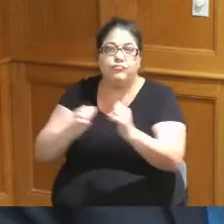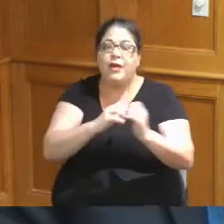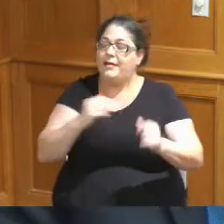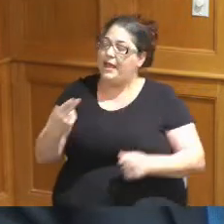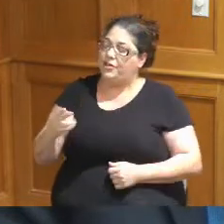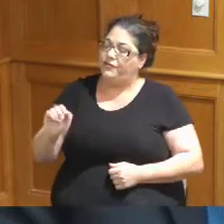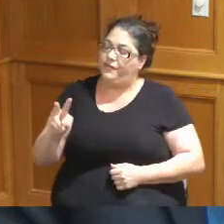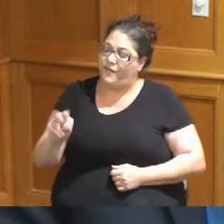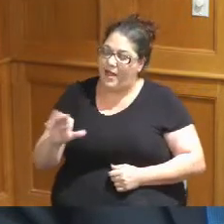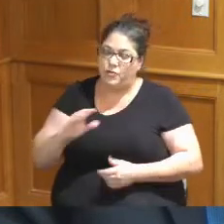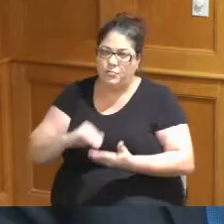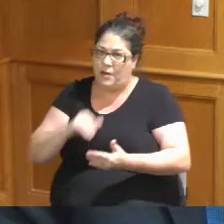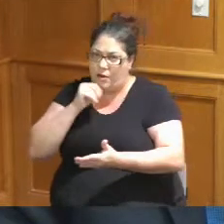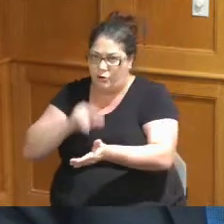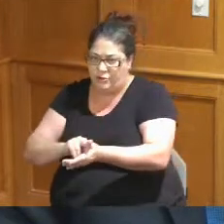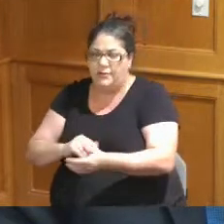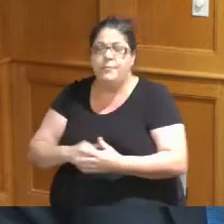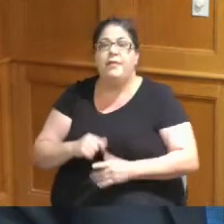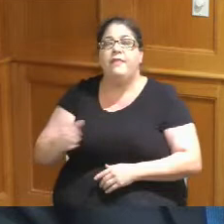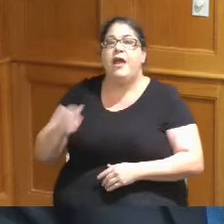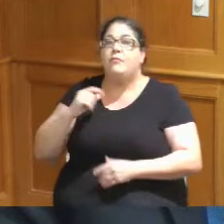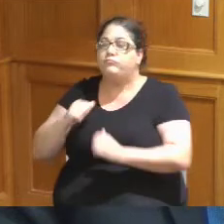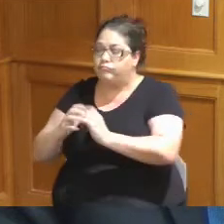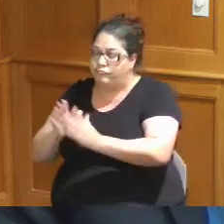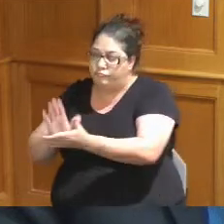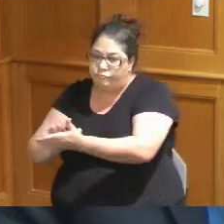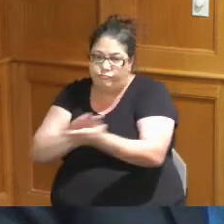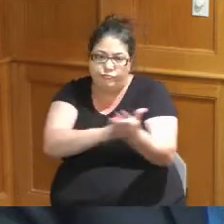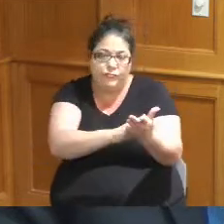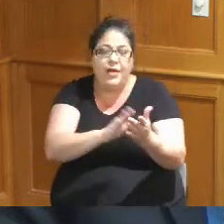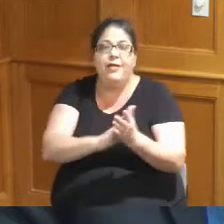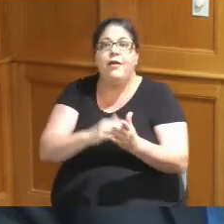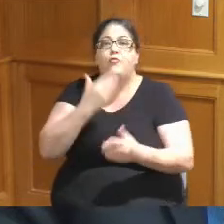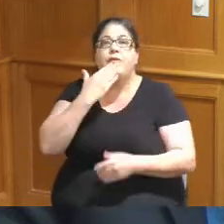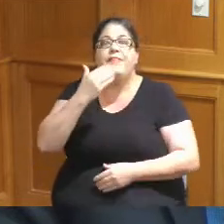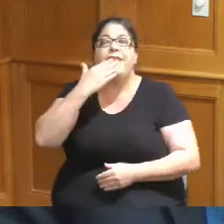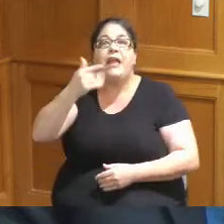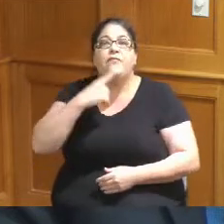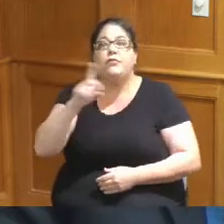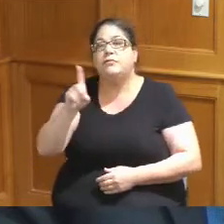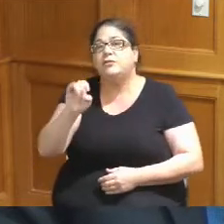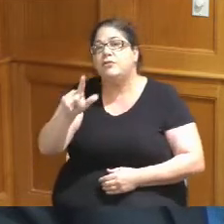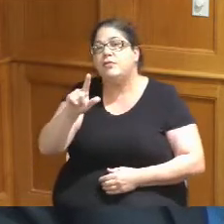also had a part to play there and gave them some resources for the digital literacy piece of that